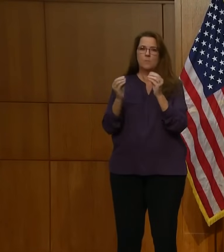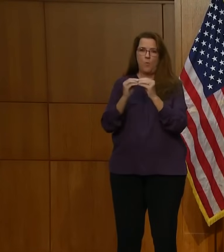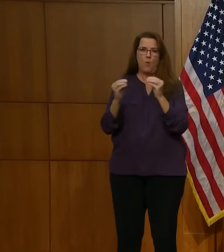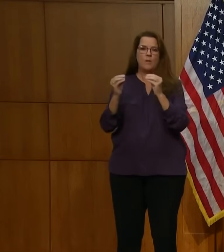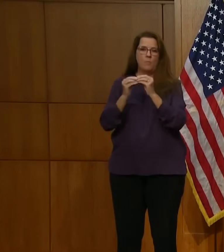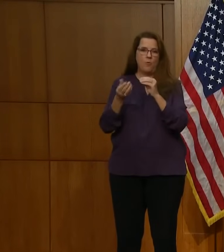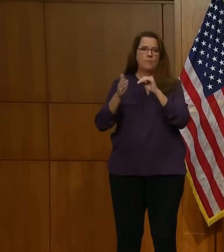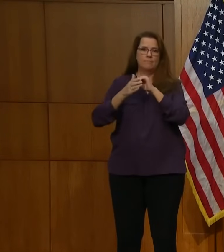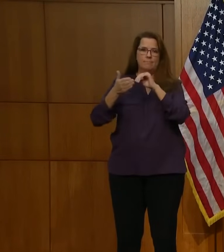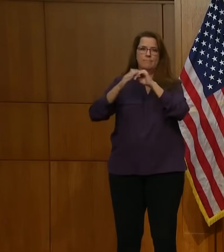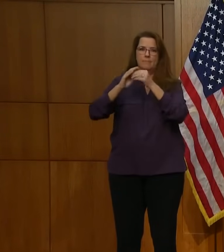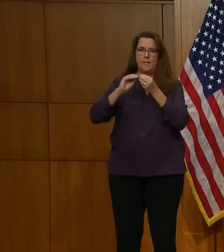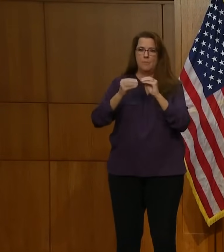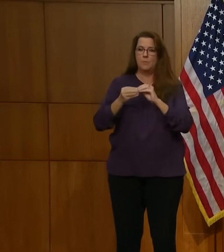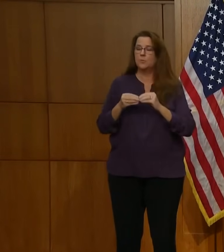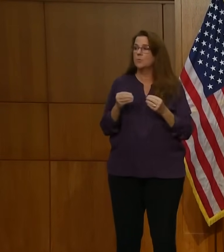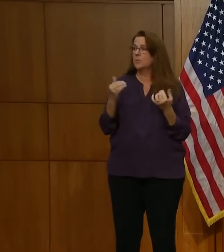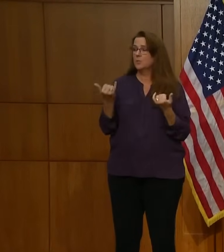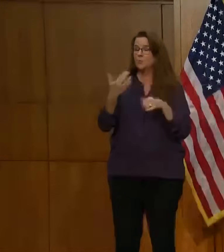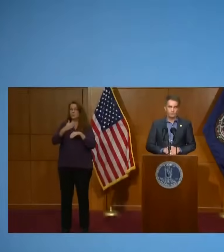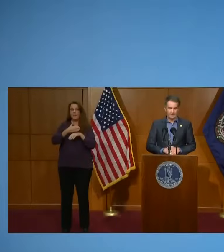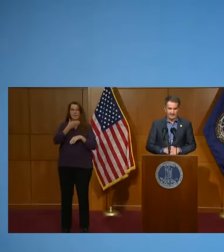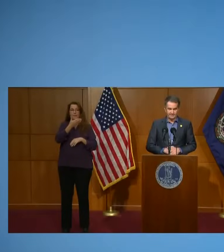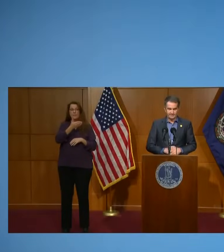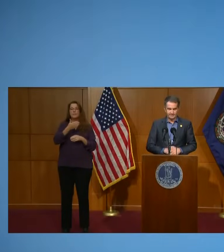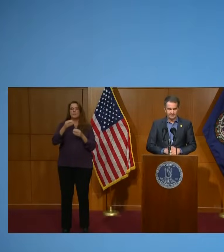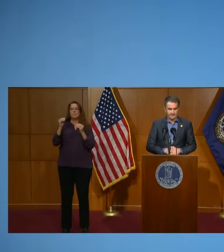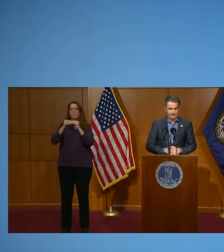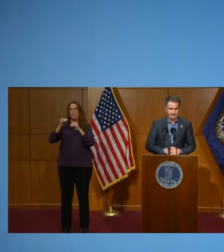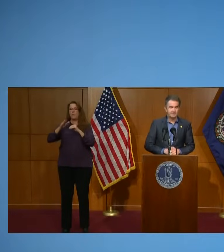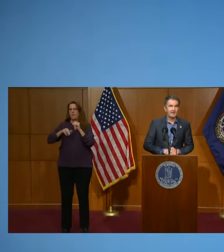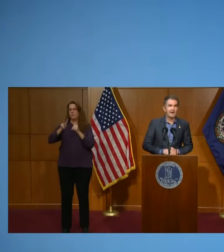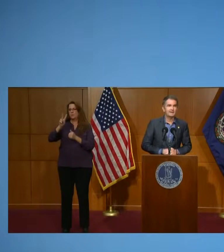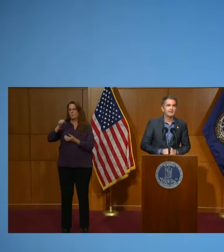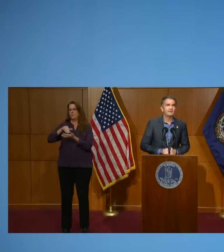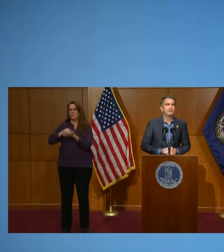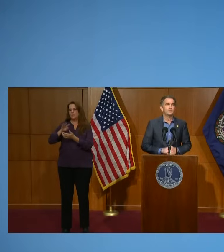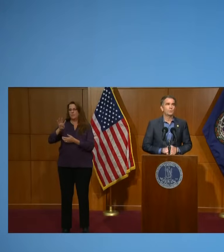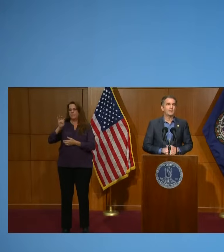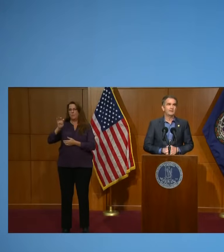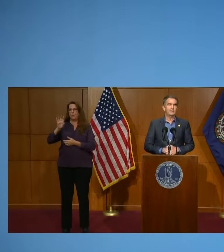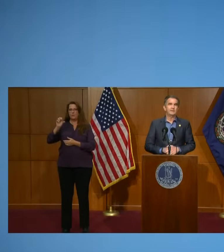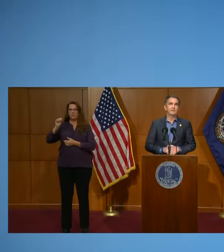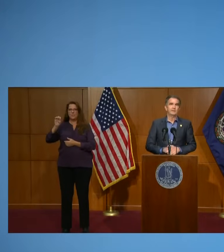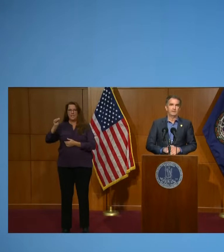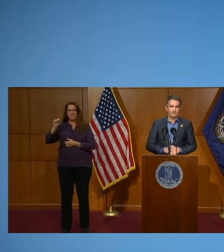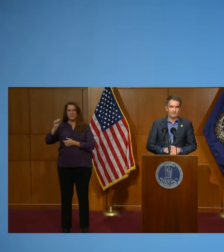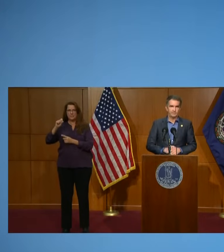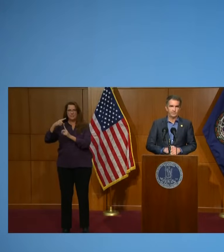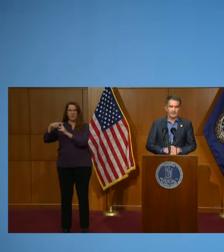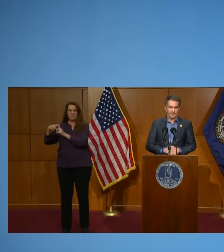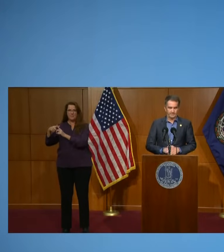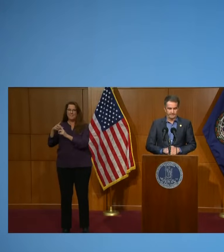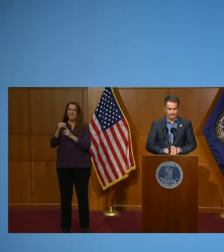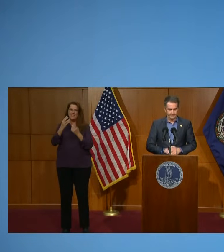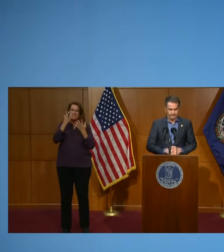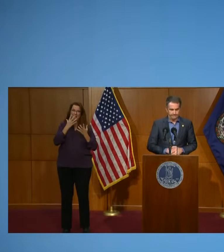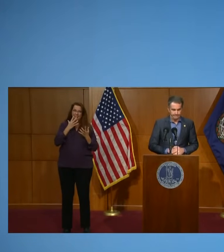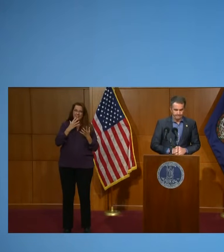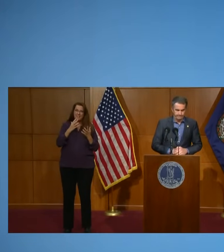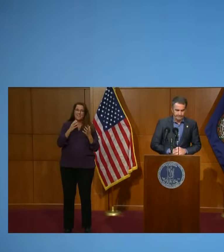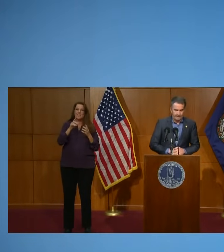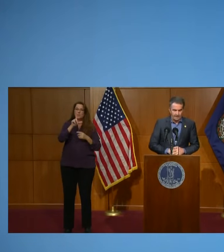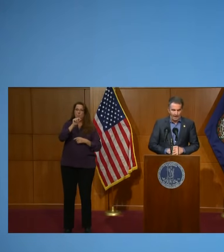COMMUNITY SPREAD. TODAY WE